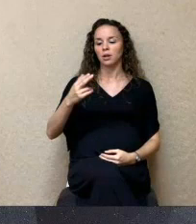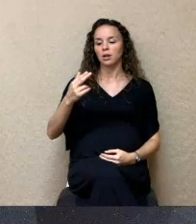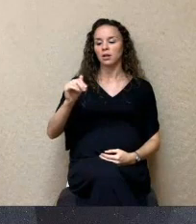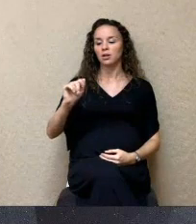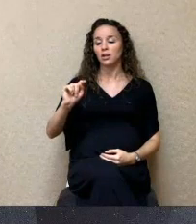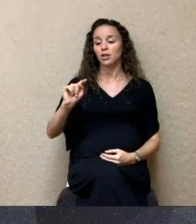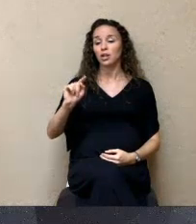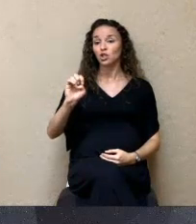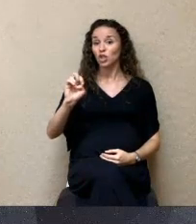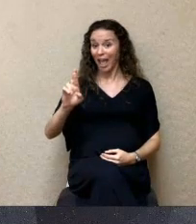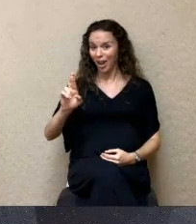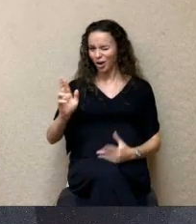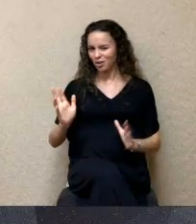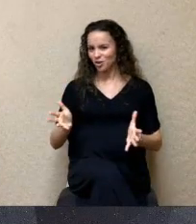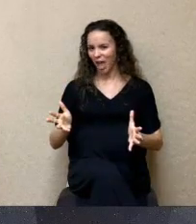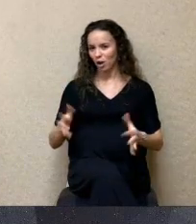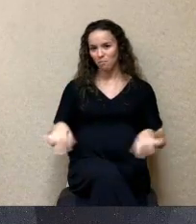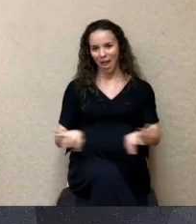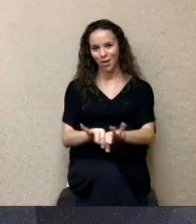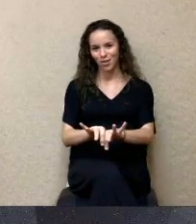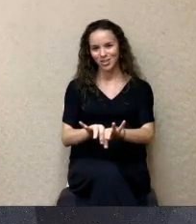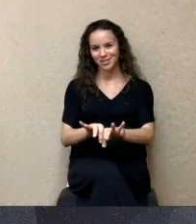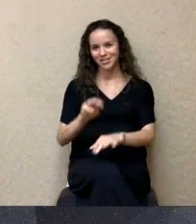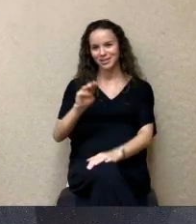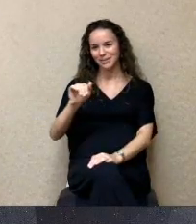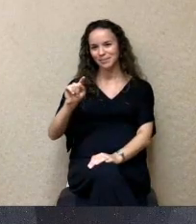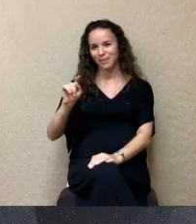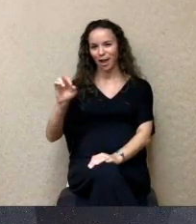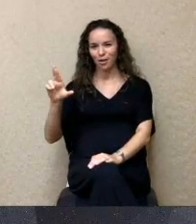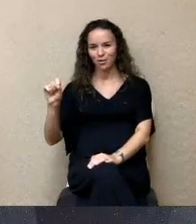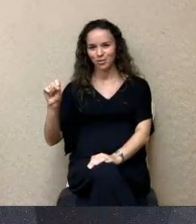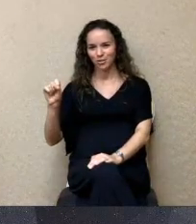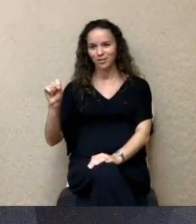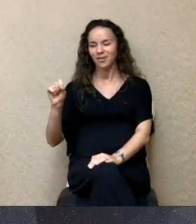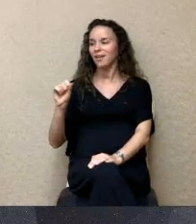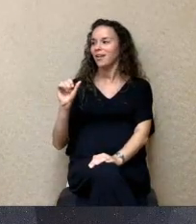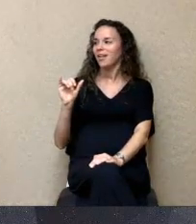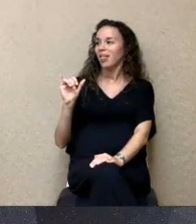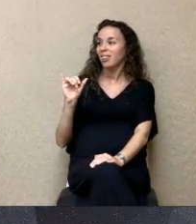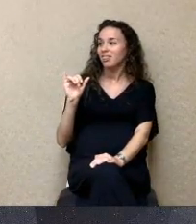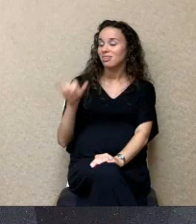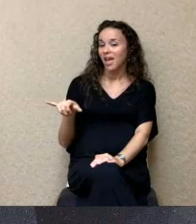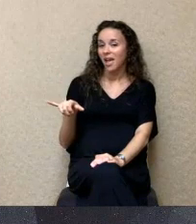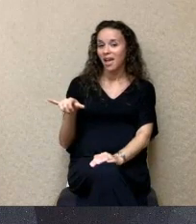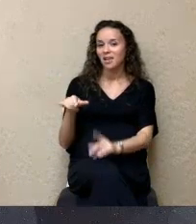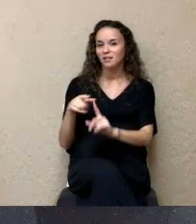And that is from Variety Charities.